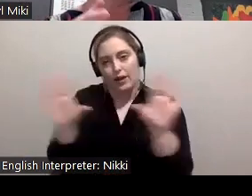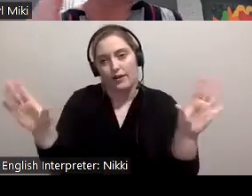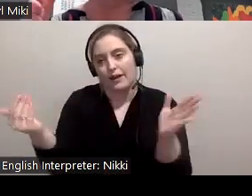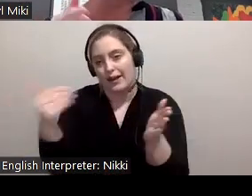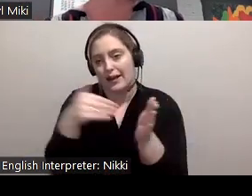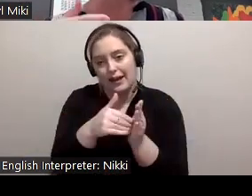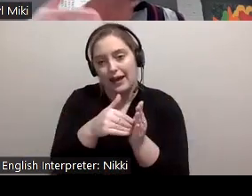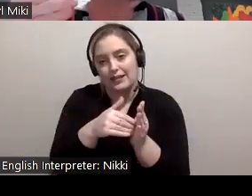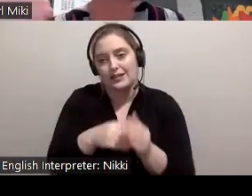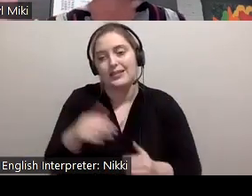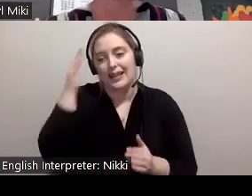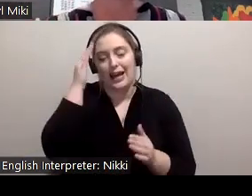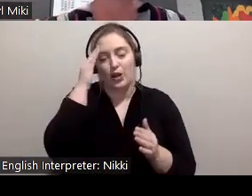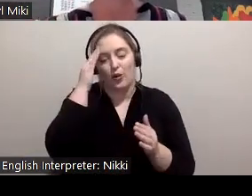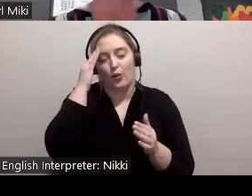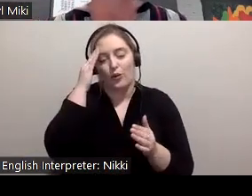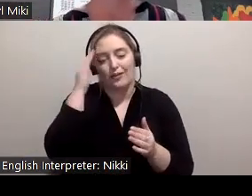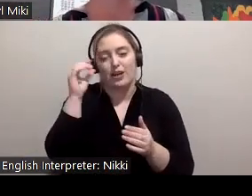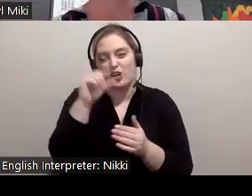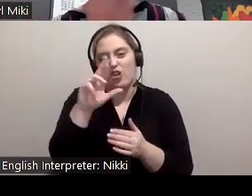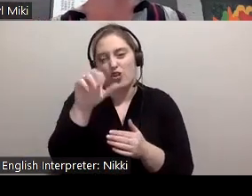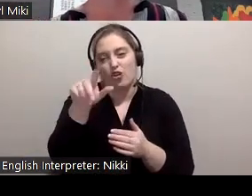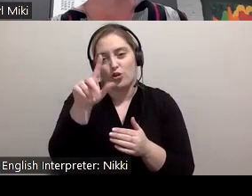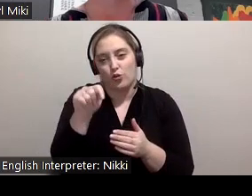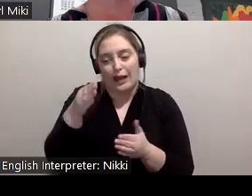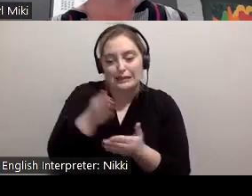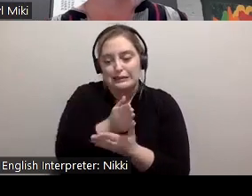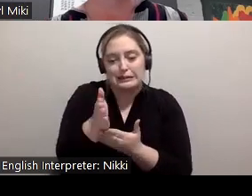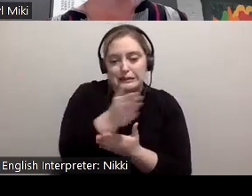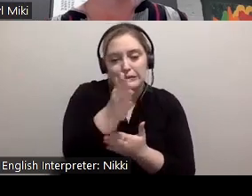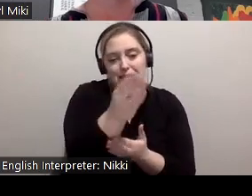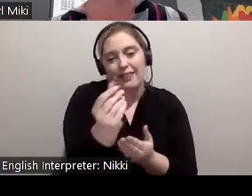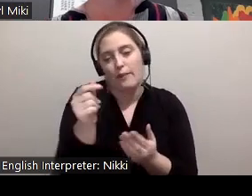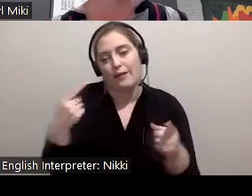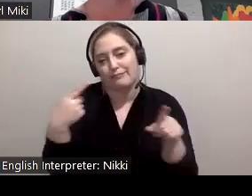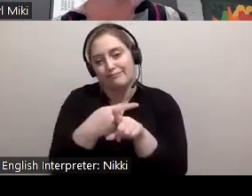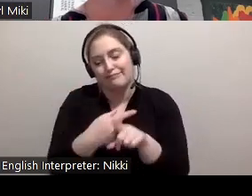the the grant path for your organization.